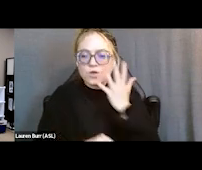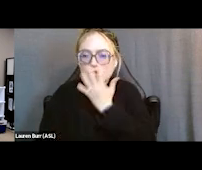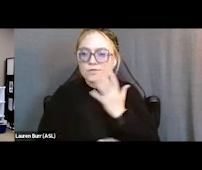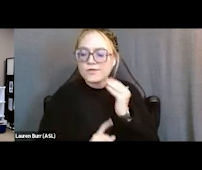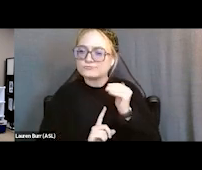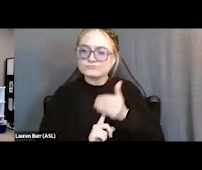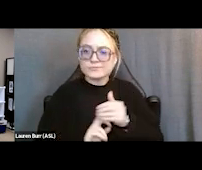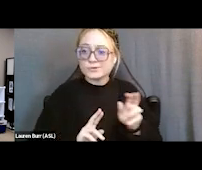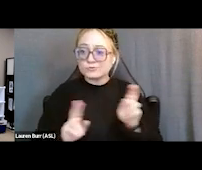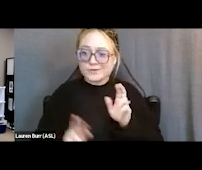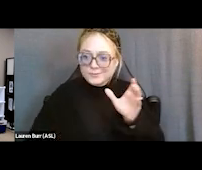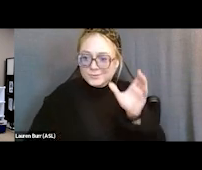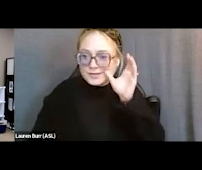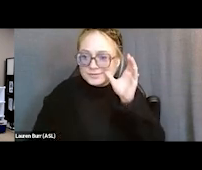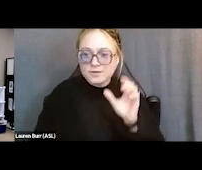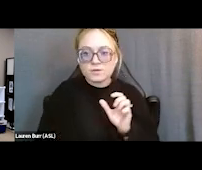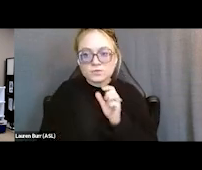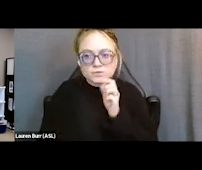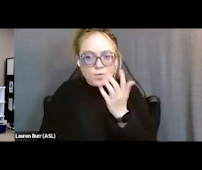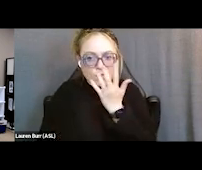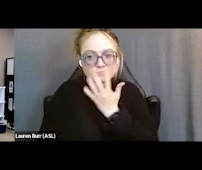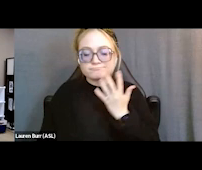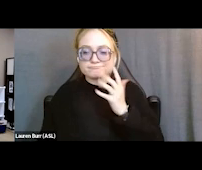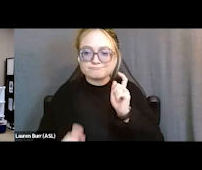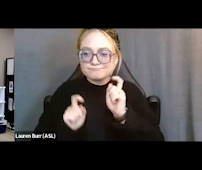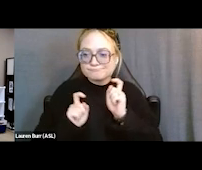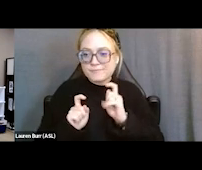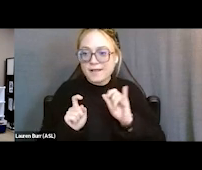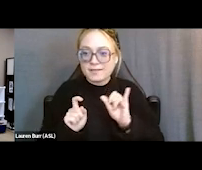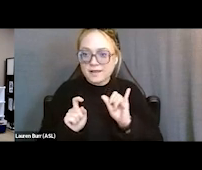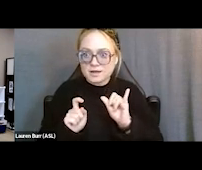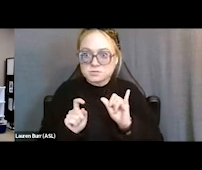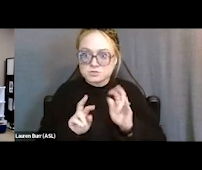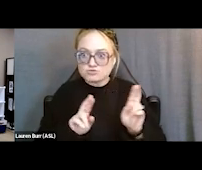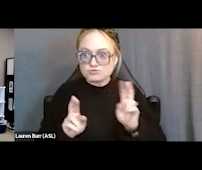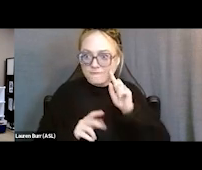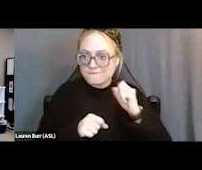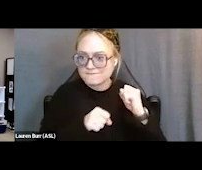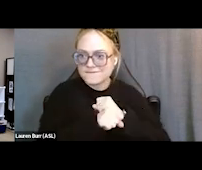don't do anything that looks like you might be ready to fight with them, right?